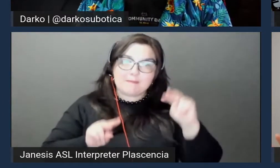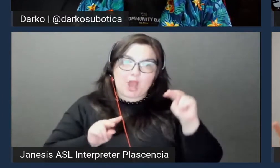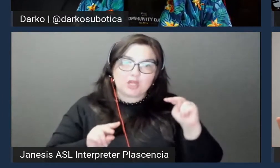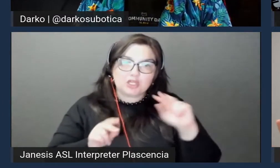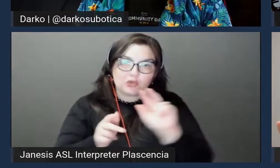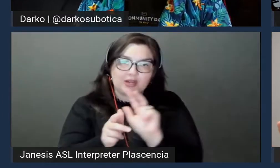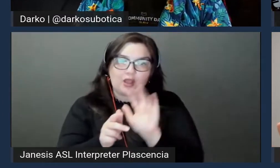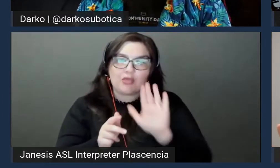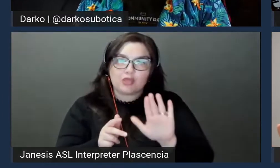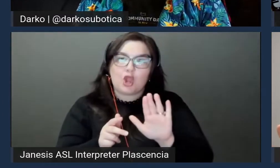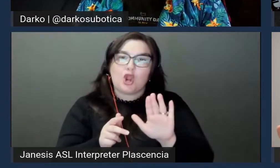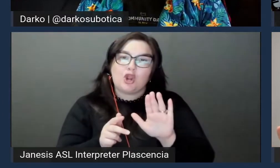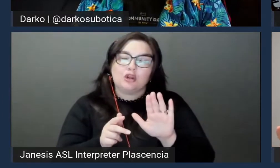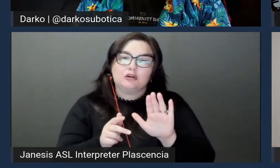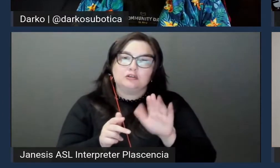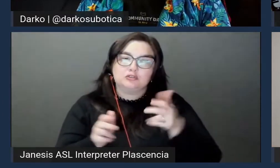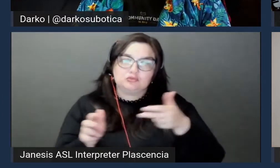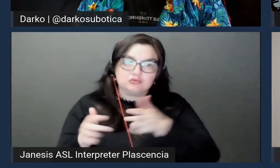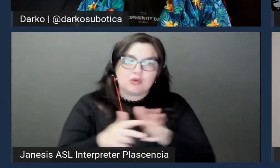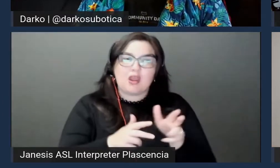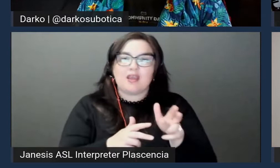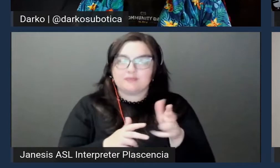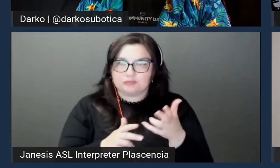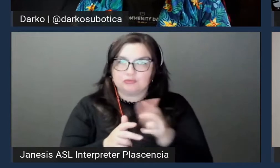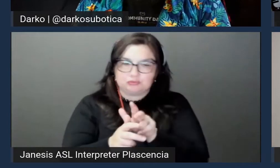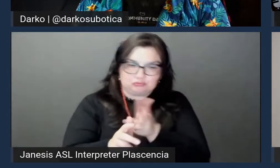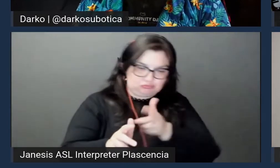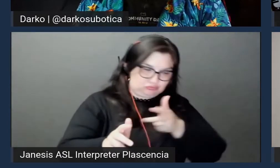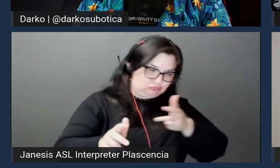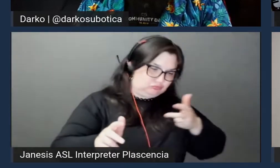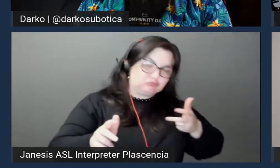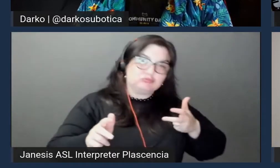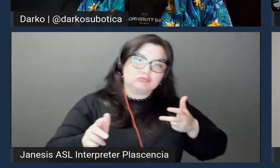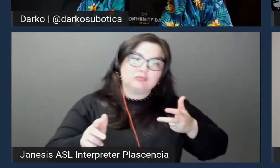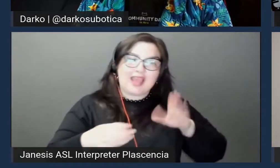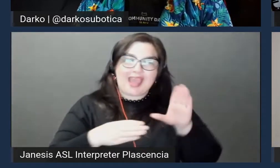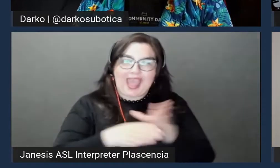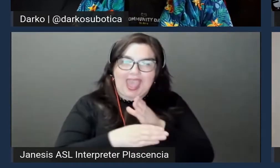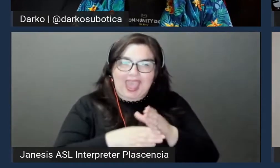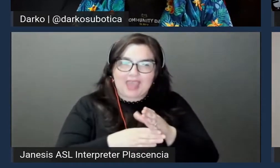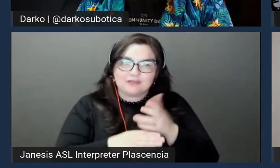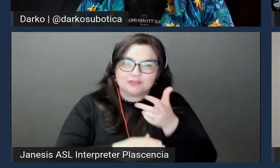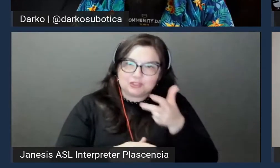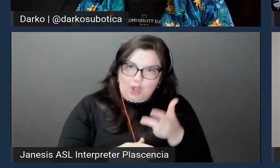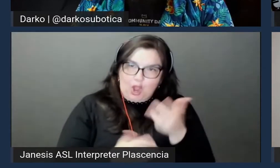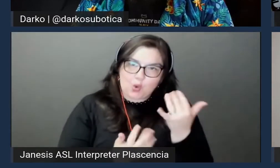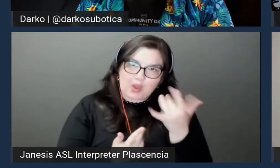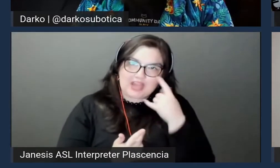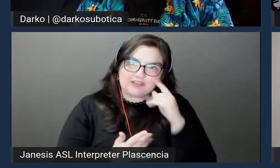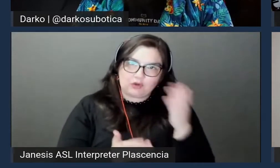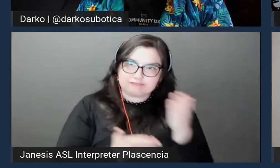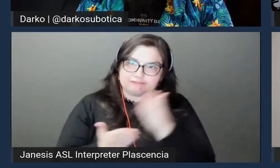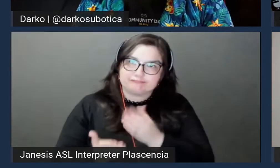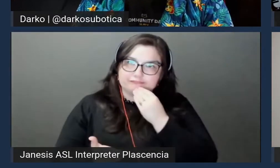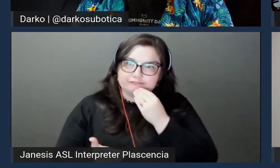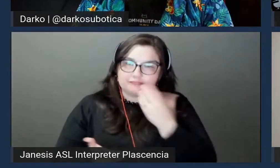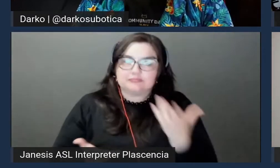and seeing how long is an average car waiting before they are served. Exactly. I think, that's just a wonderful use case.